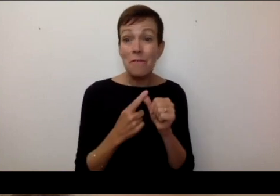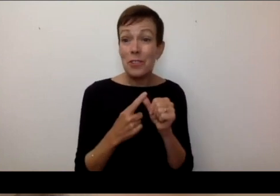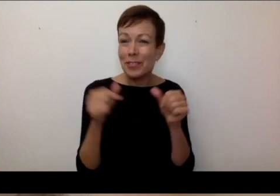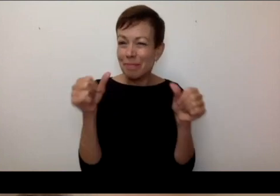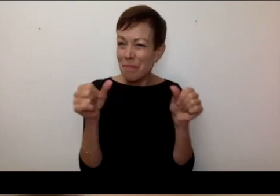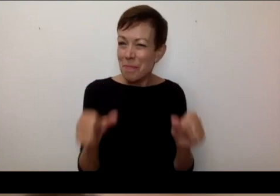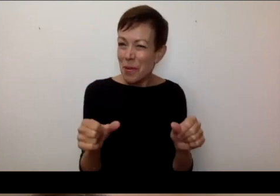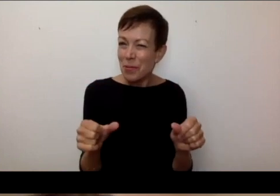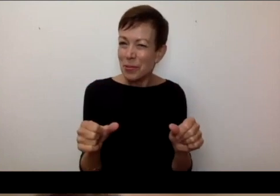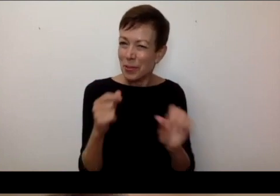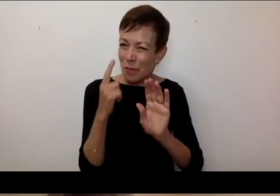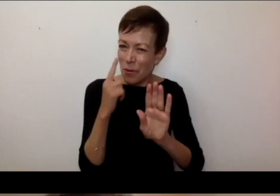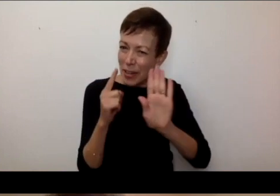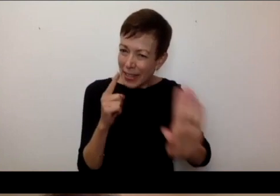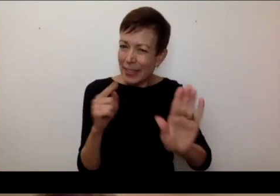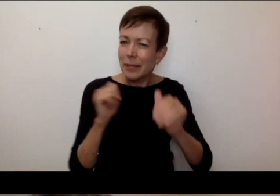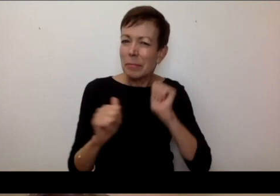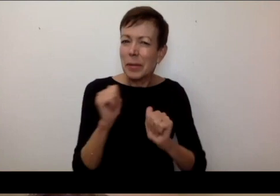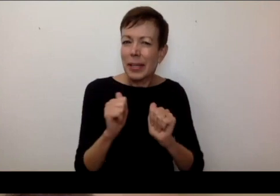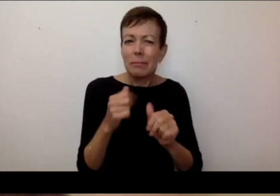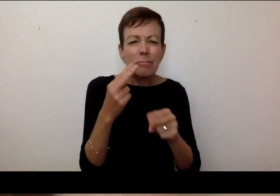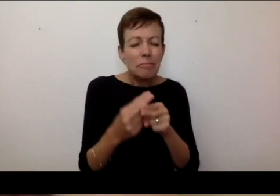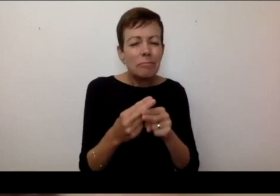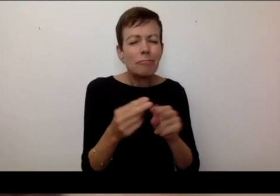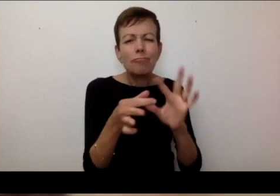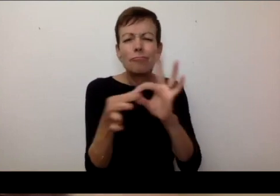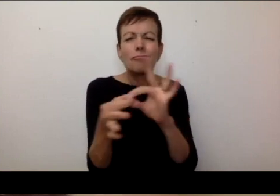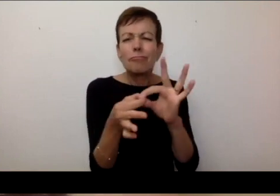for his play called what is the relationship of the lone ranger